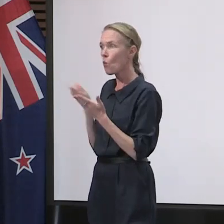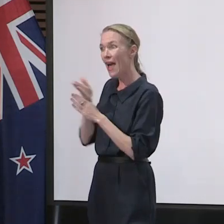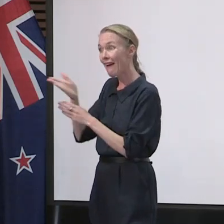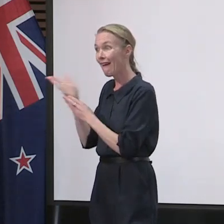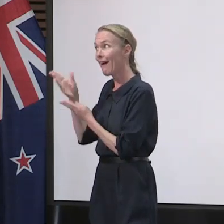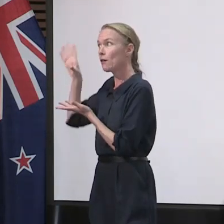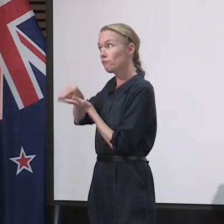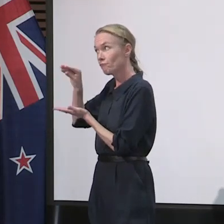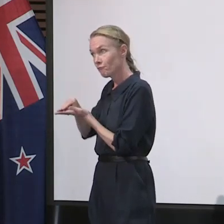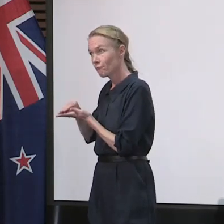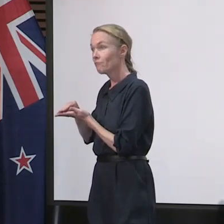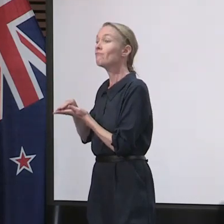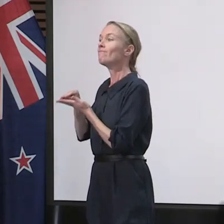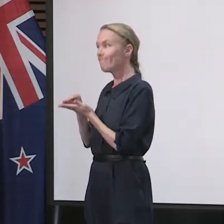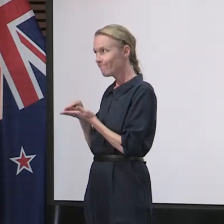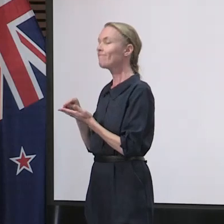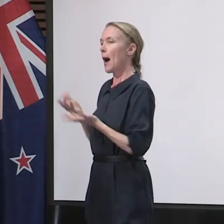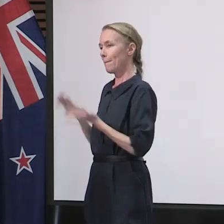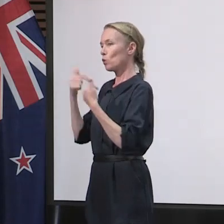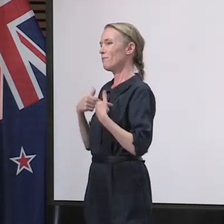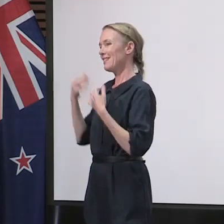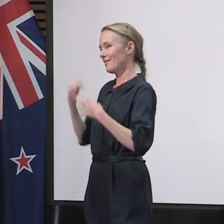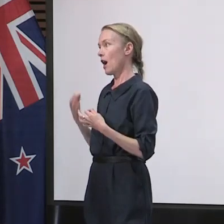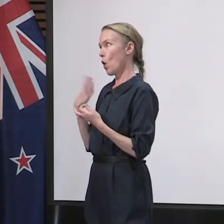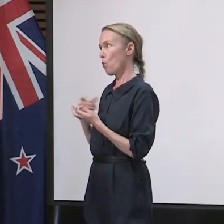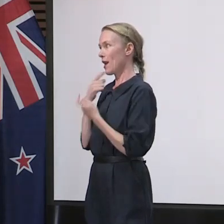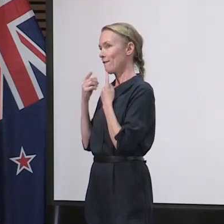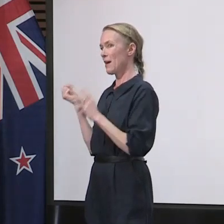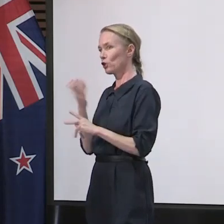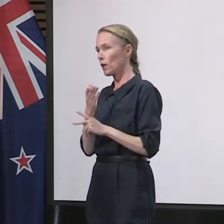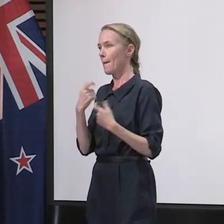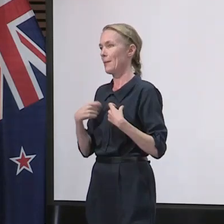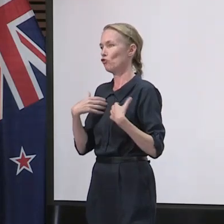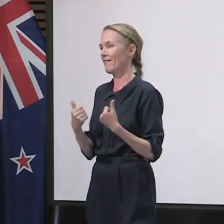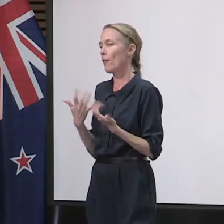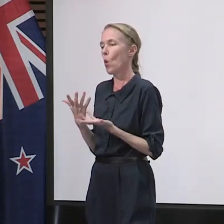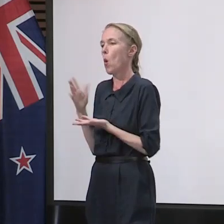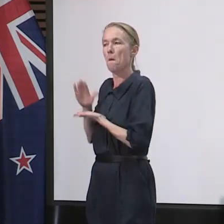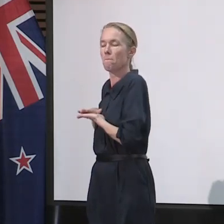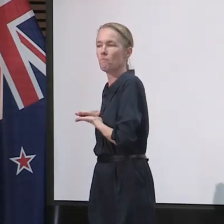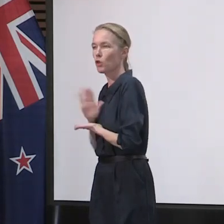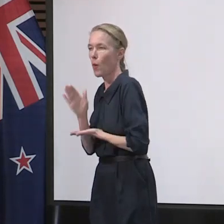deleted after 31 days. It's up to you to share that information with the contact